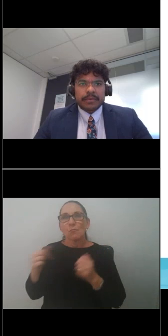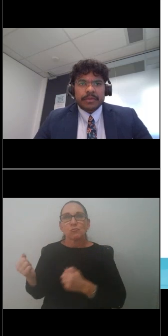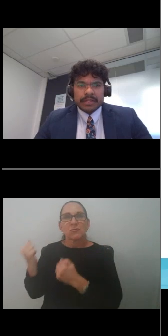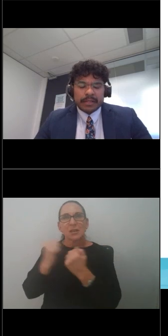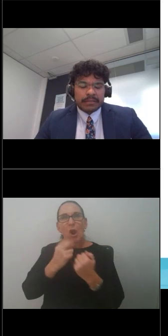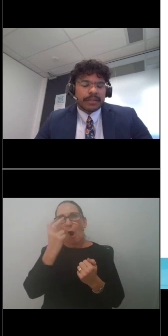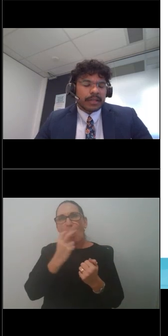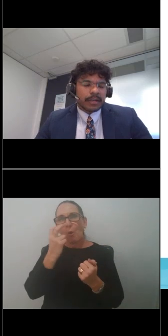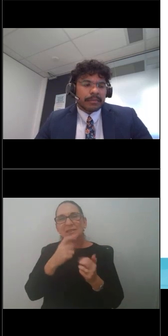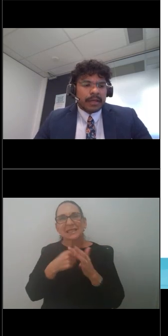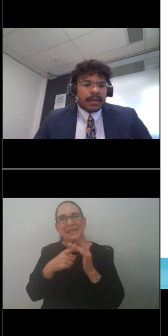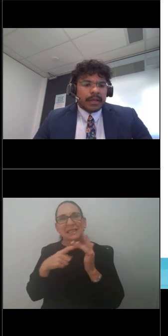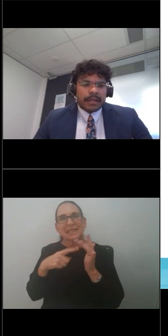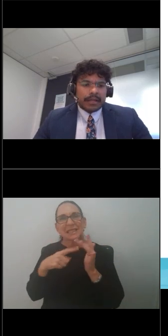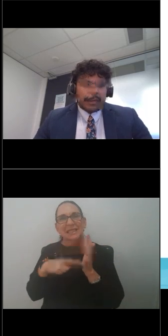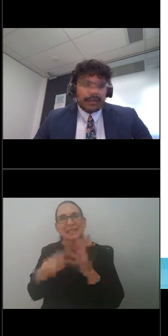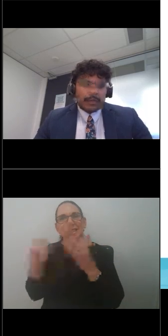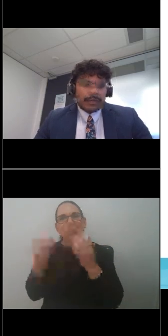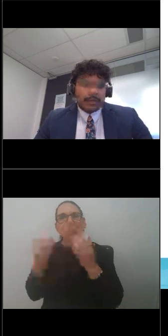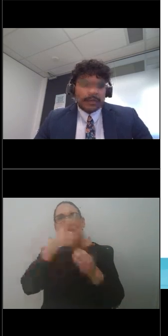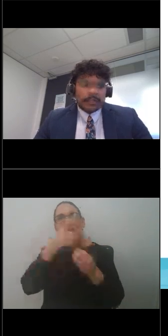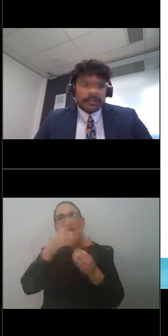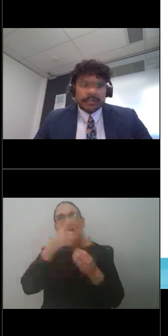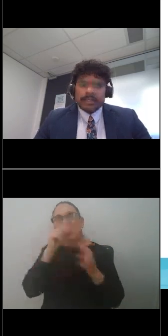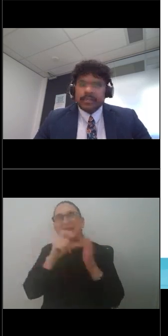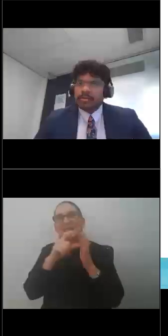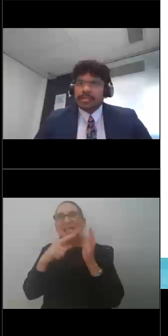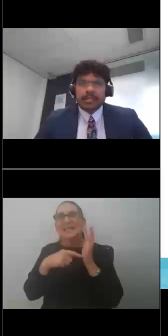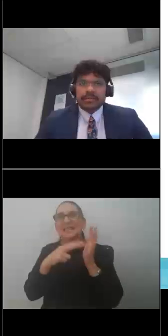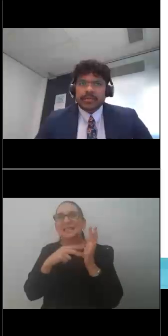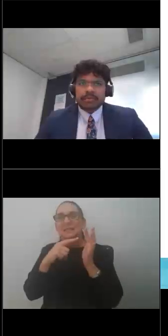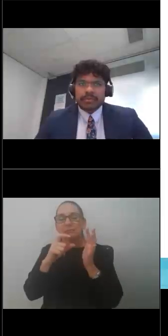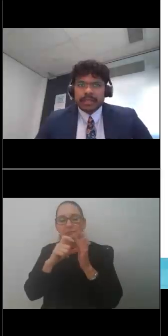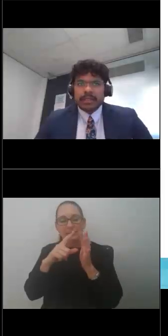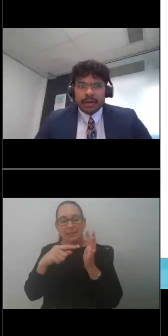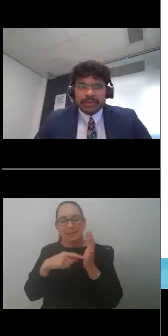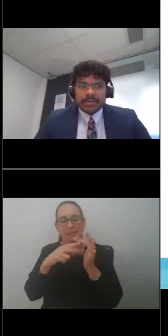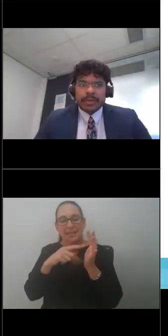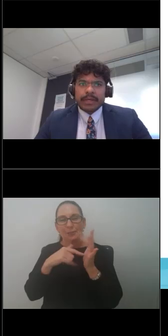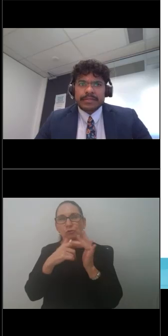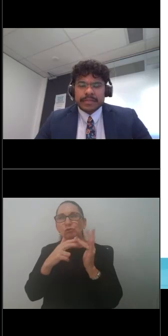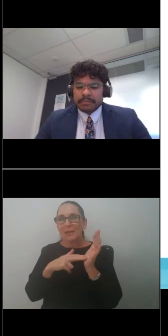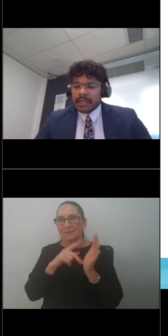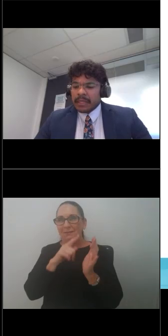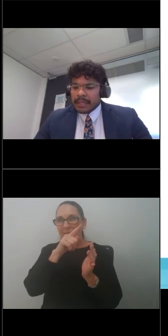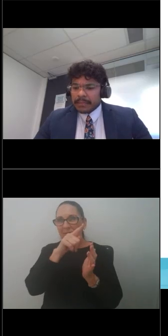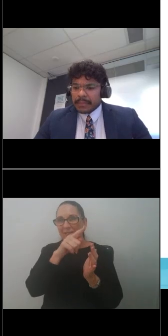with myself um had a young person whose literacy numeracy levels were really low so we had some um